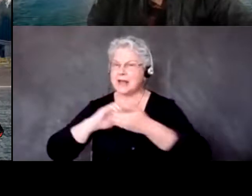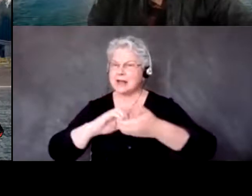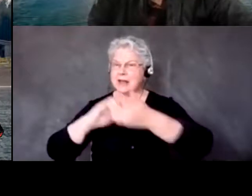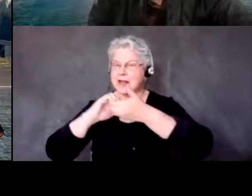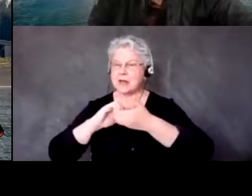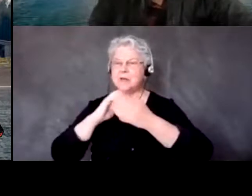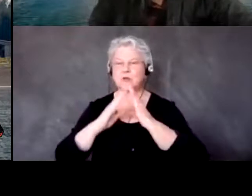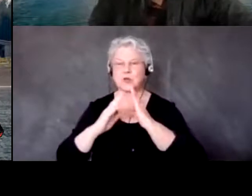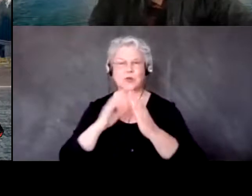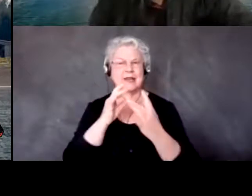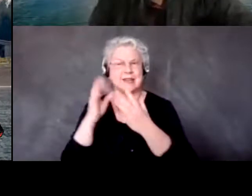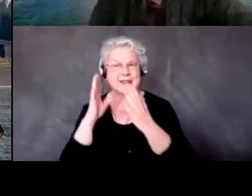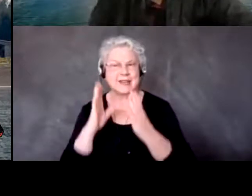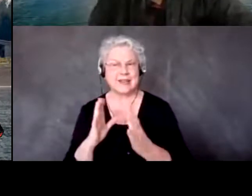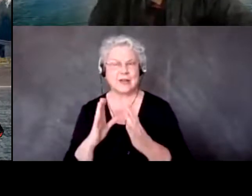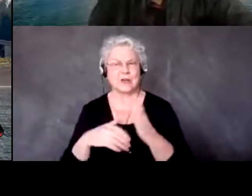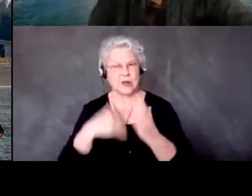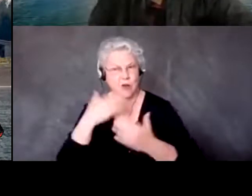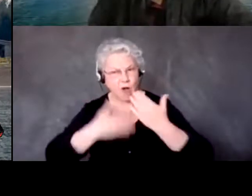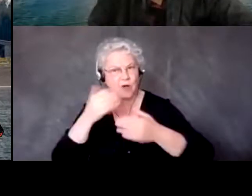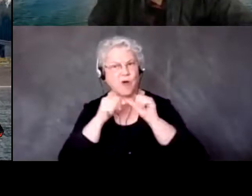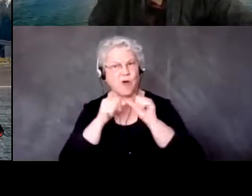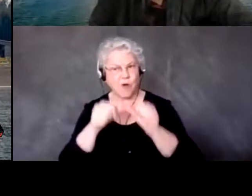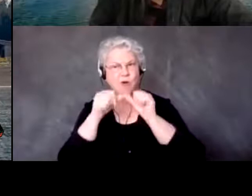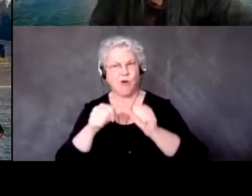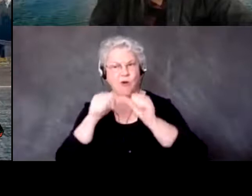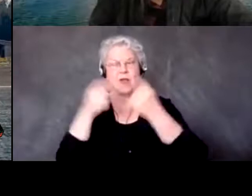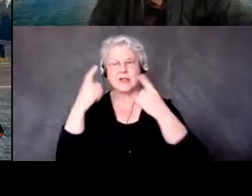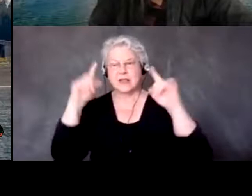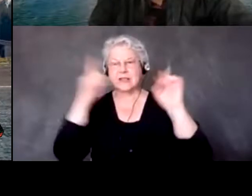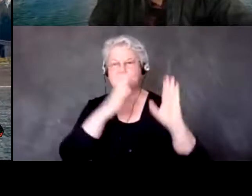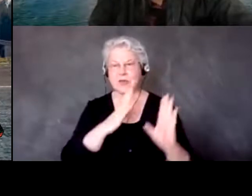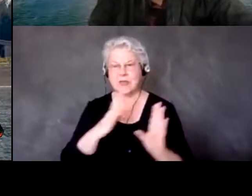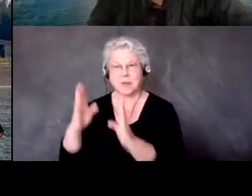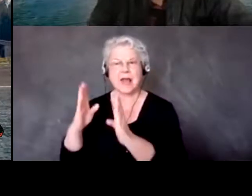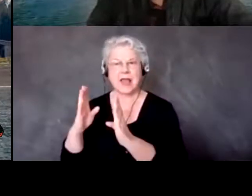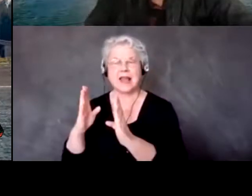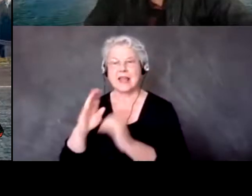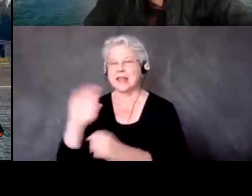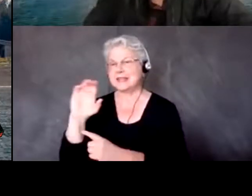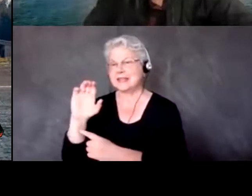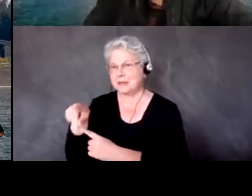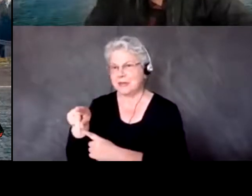so that ongoing success in the planning processes and the CCP can align better together.